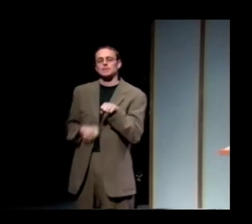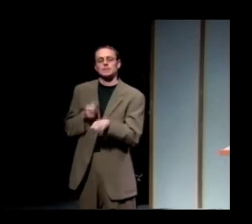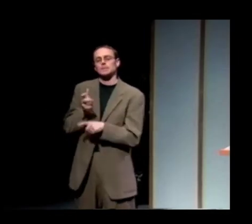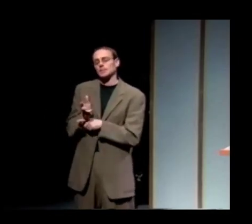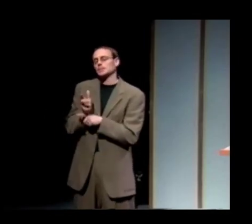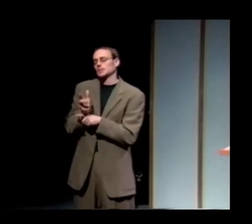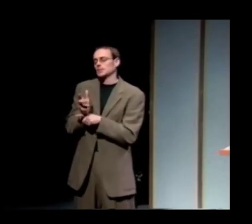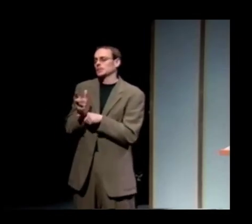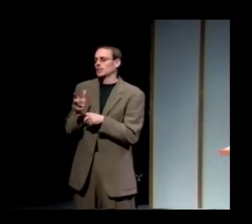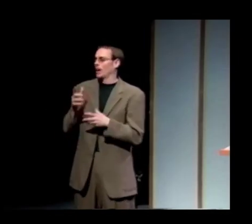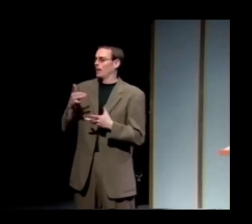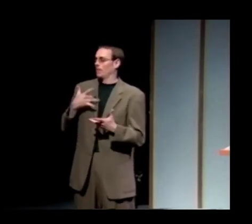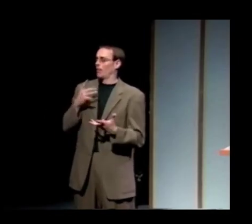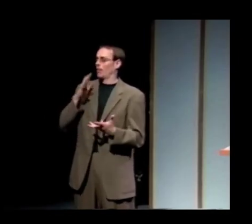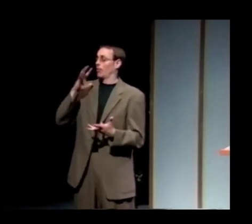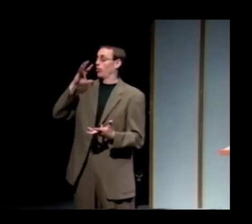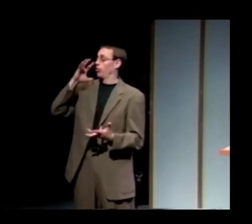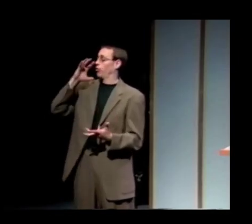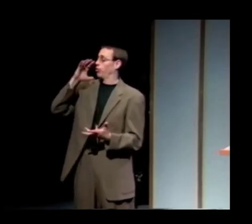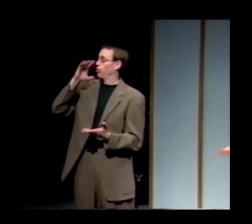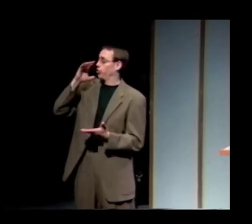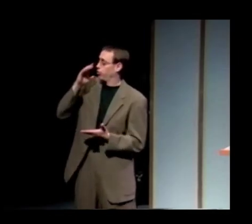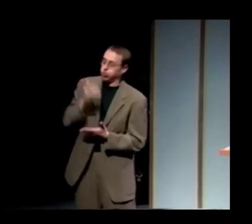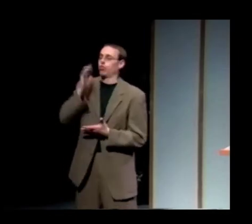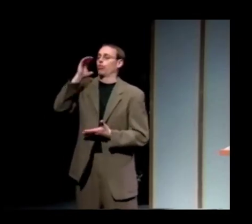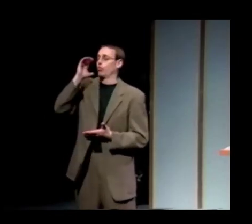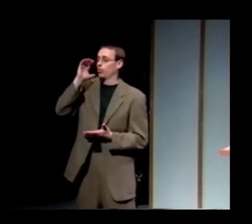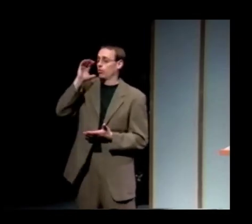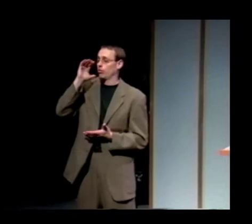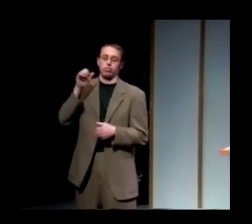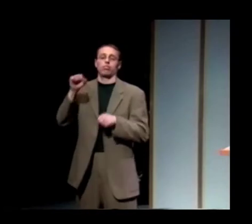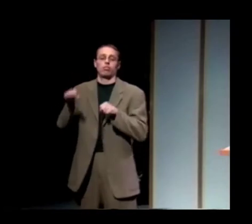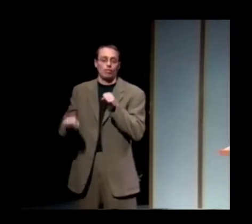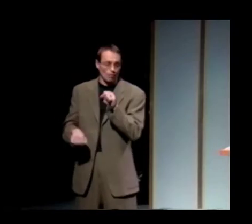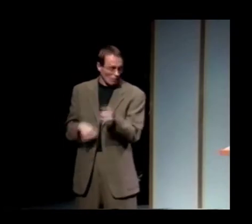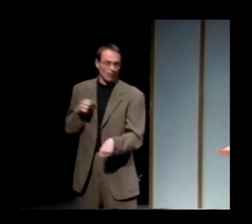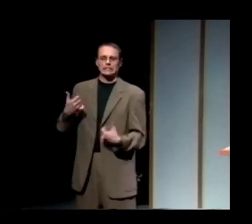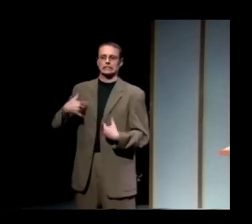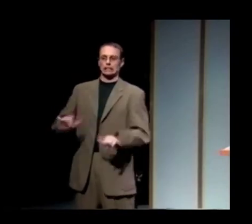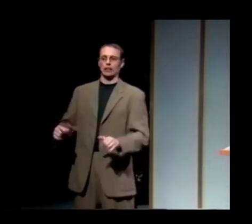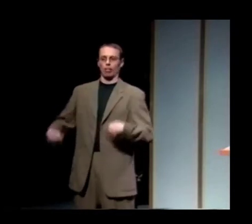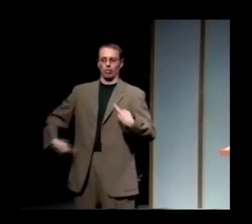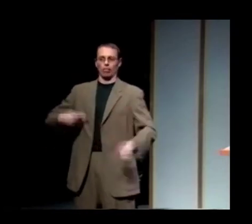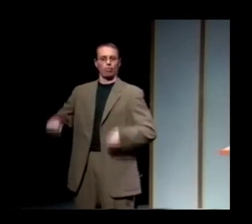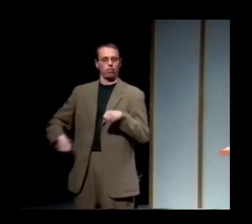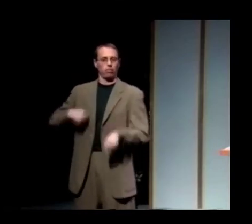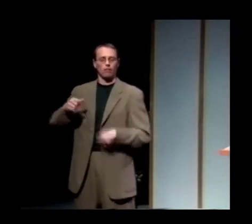AND IT WAS A-- WE GOT TO A FLAT SPOT, AND IT WAS REALLY NICE, BUT I FELT LIKE I WAS GONNA PASS OUT. I WAS SO EXHAUSTED.